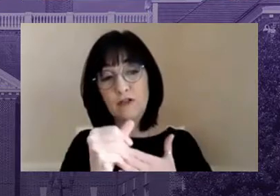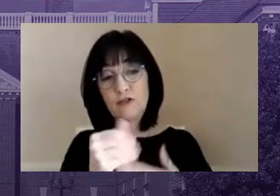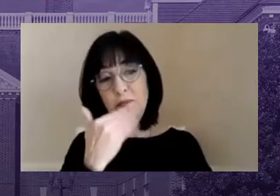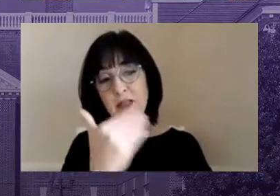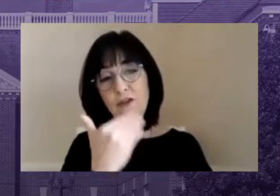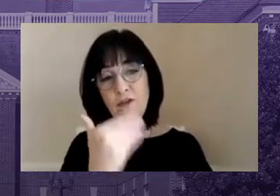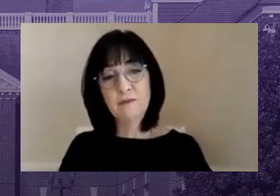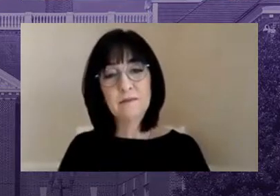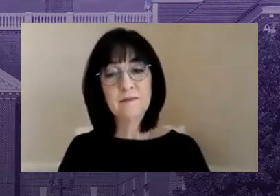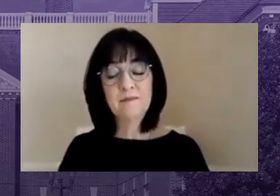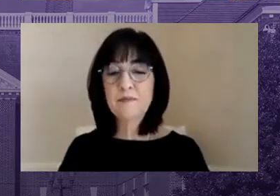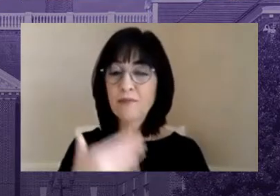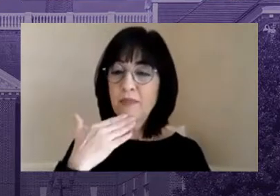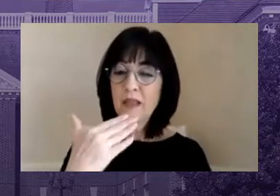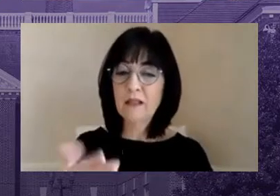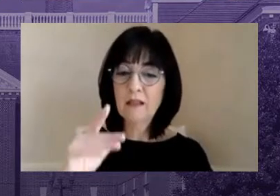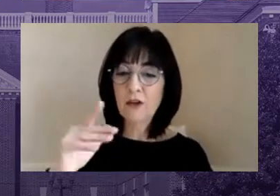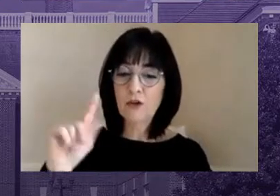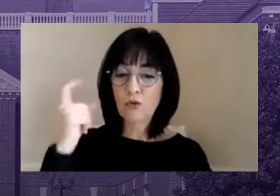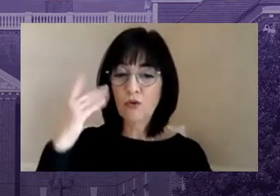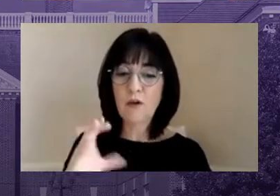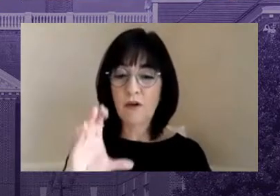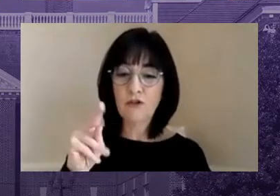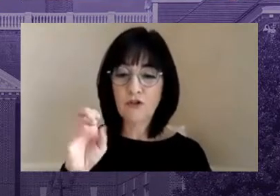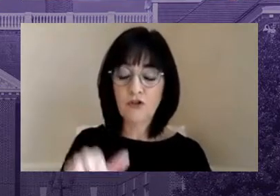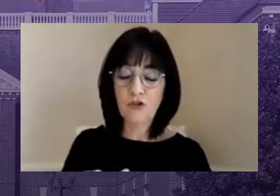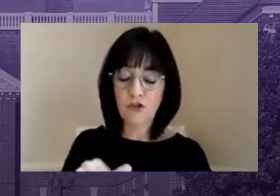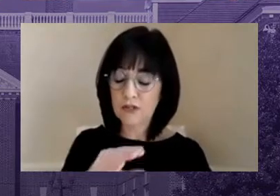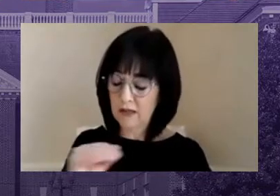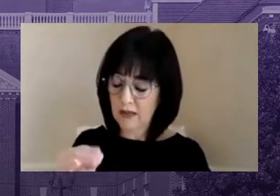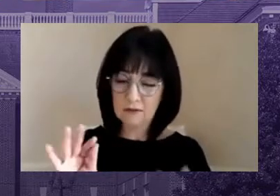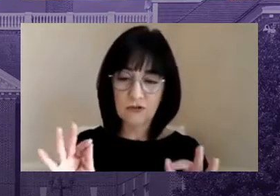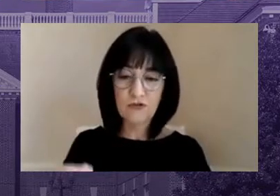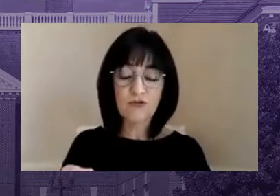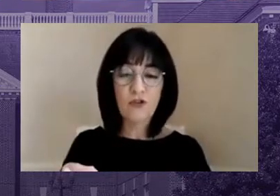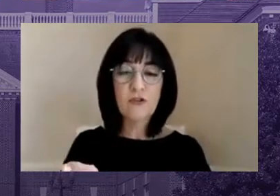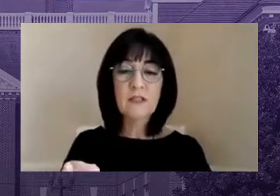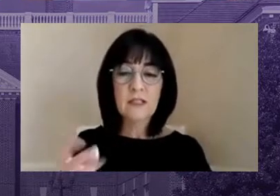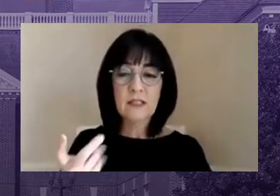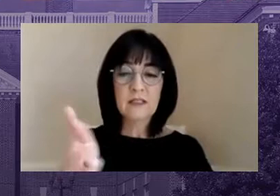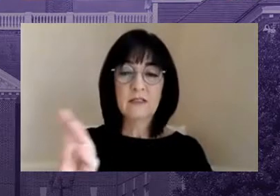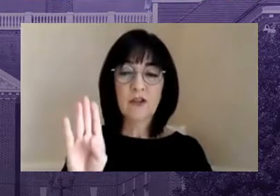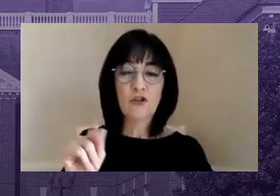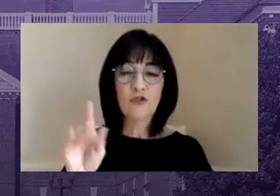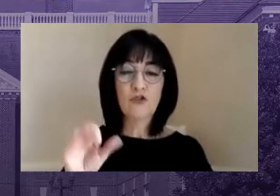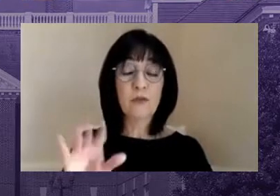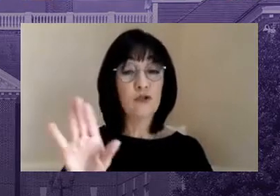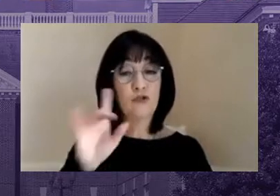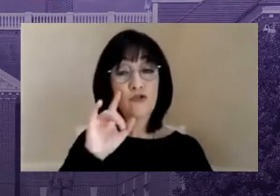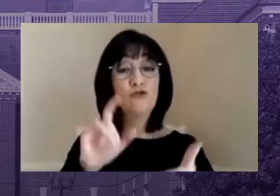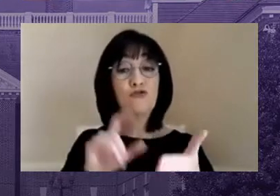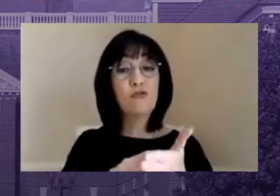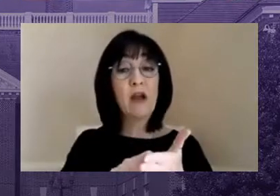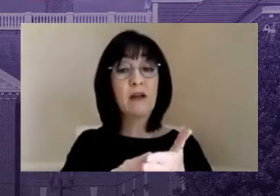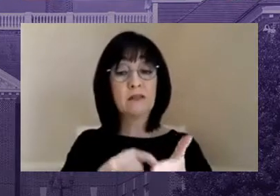Well, thank you Governor Carney, and certainly, Dr. Bunting, your recognition of the special role